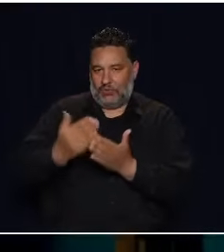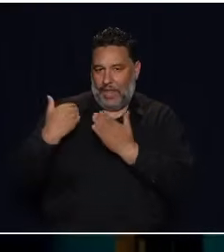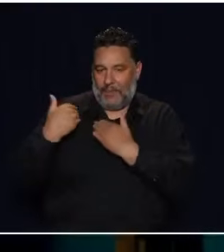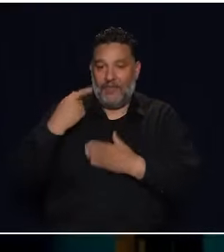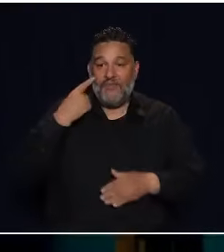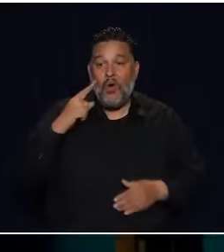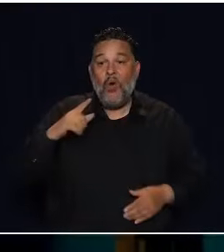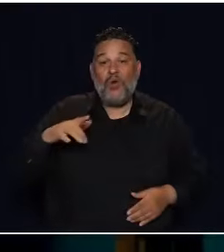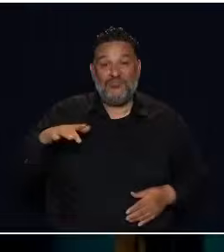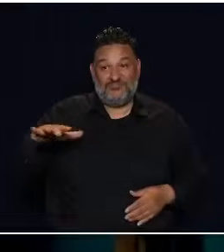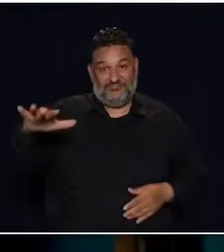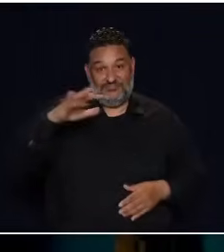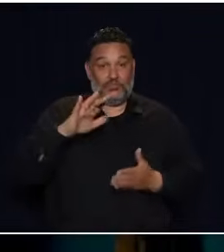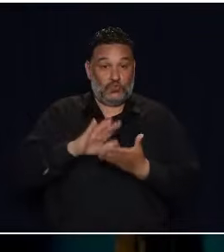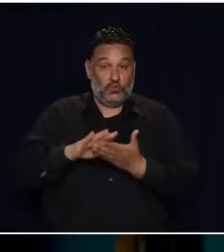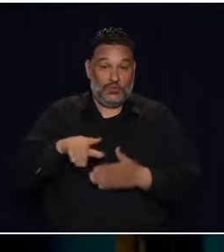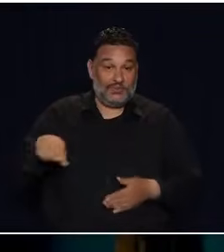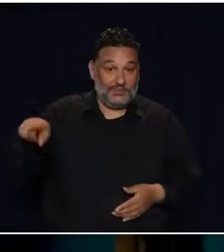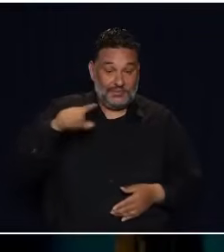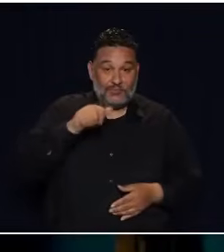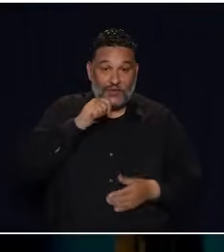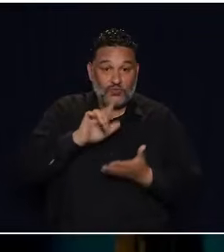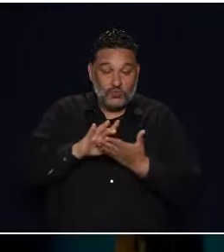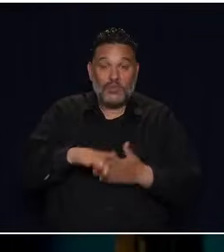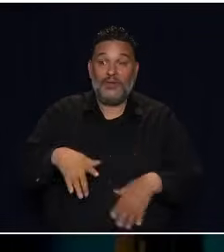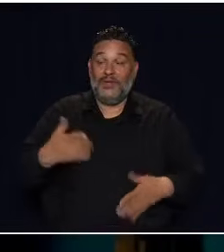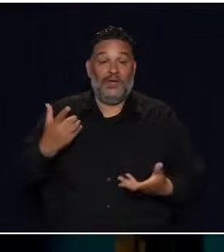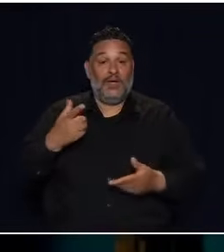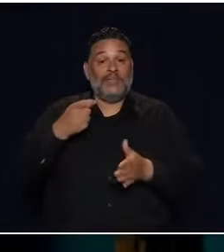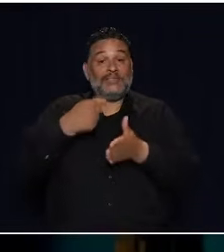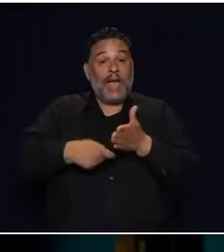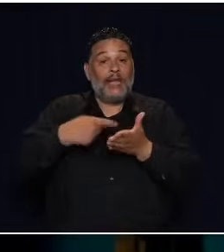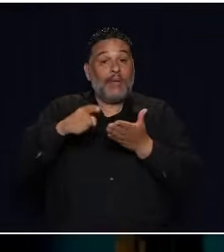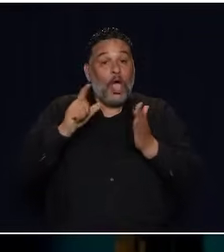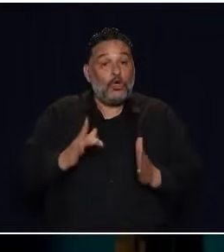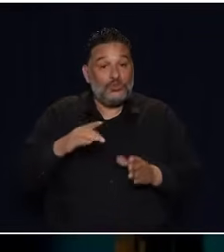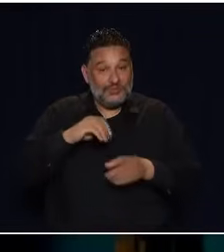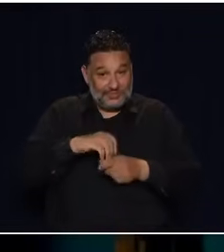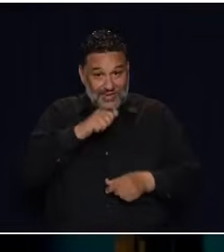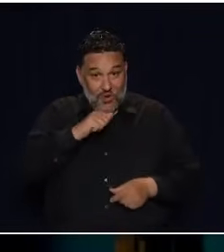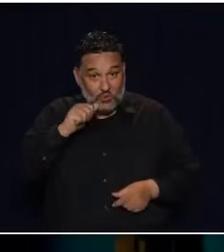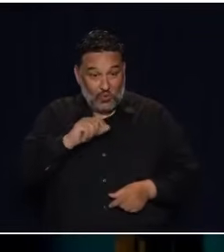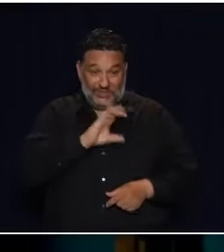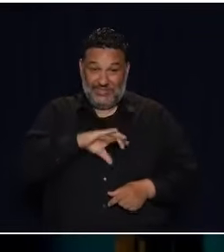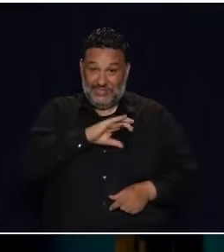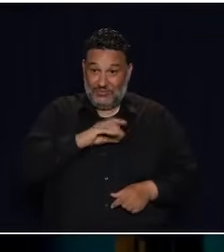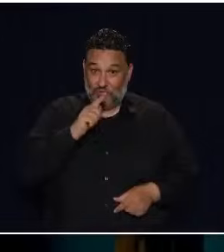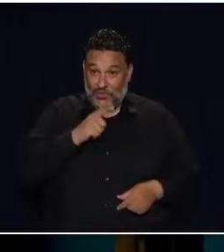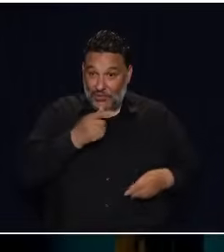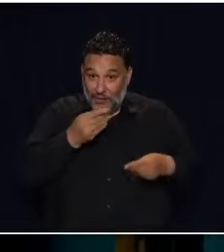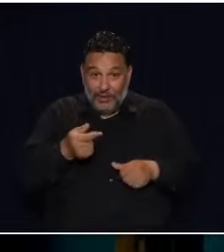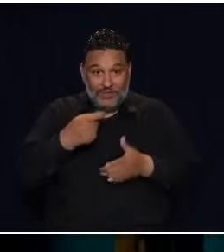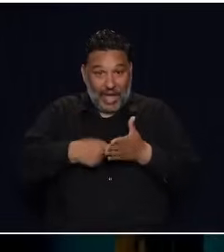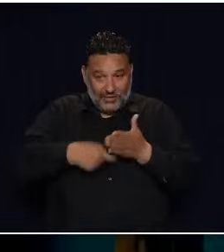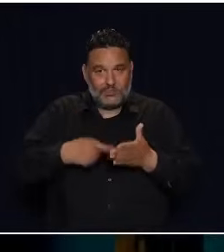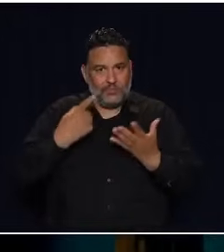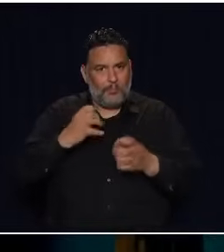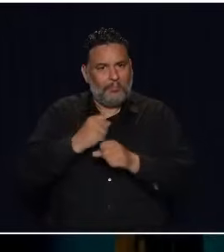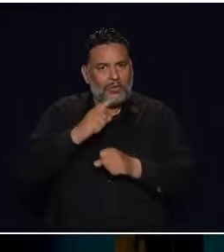FUNDING OR NEW STATE LAWS THAT REQUIRE THE ASSESSMENT AND FINANCIAL ACCOUNTABILITY FOR THESE SCHOOLS.